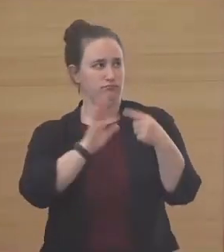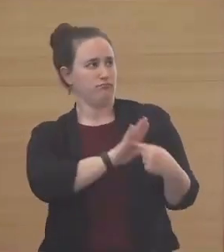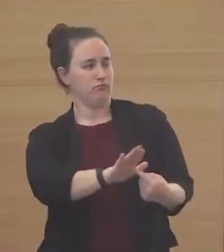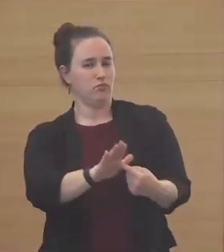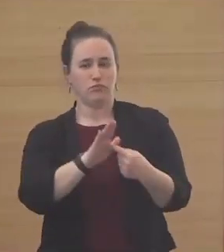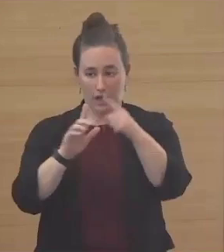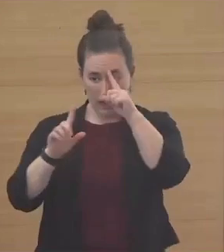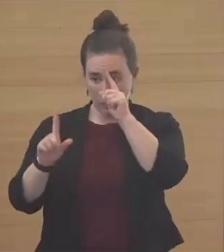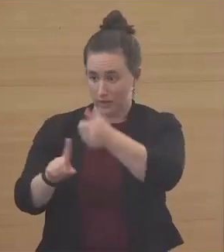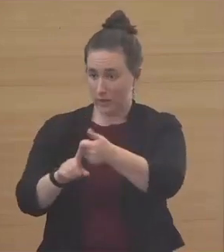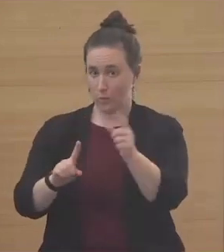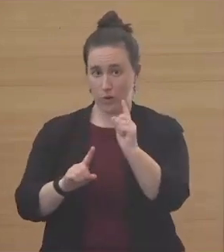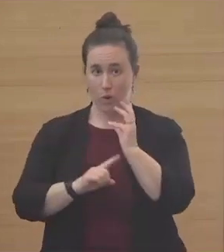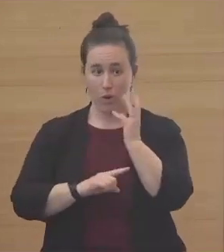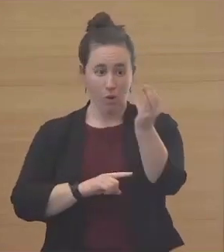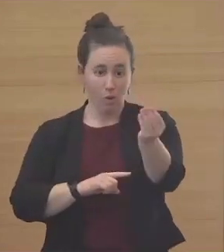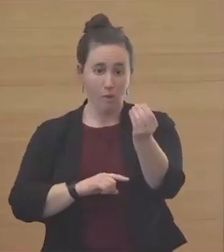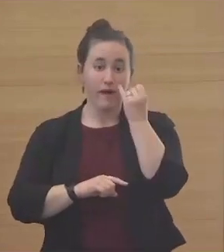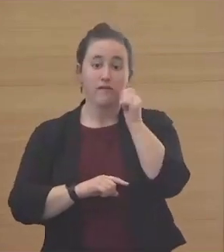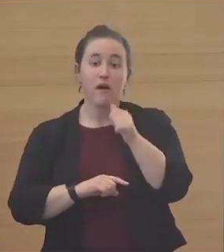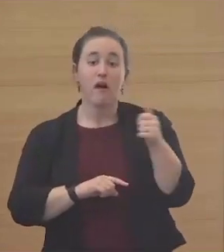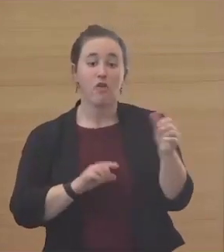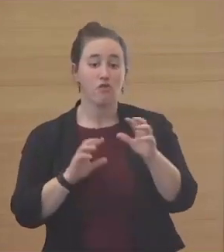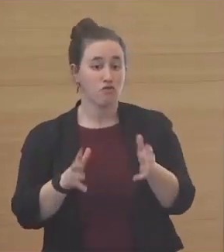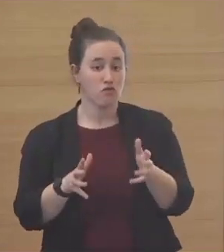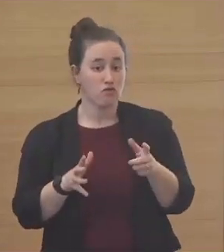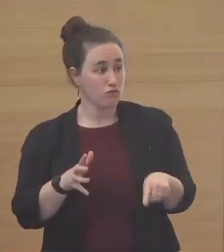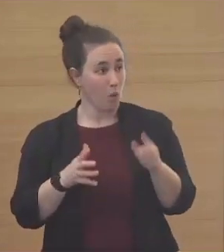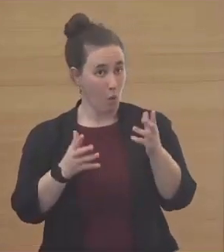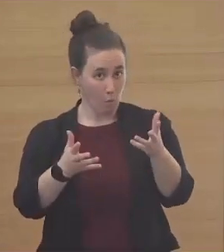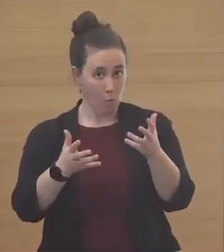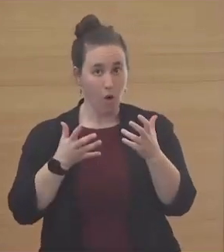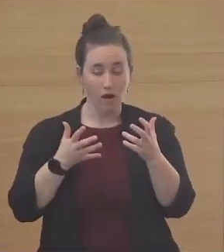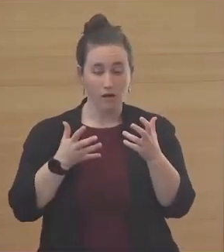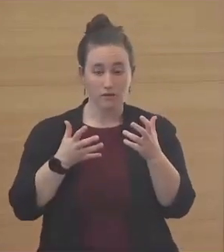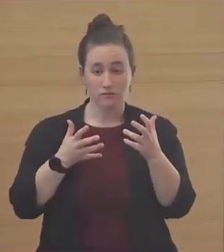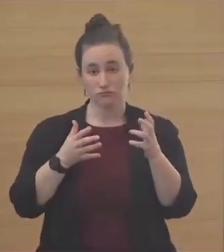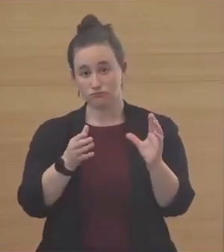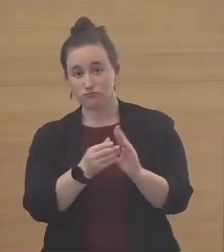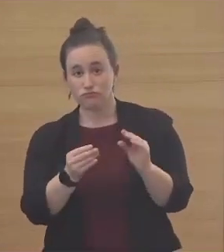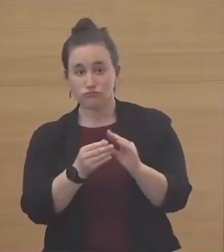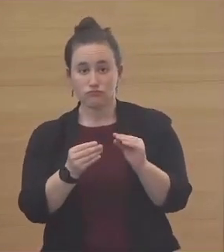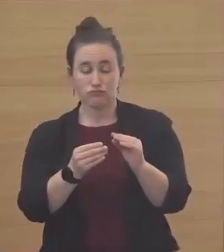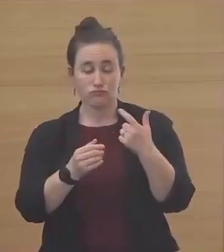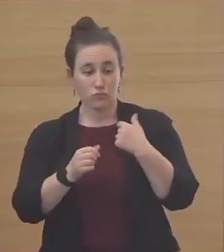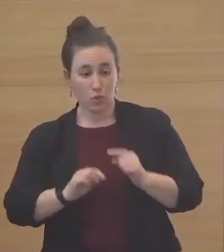And if there's other groups that sort of want to hear from us or learn from us, we're happy to talk with them.